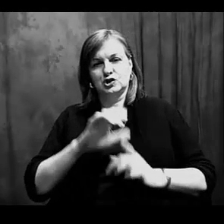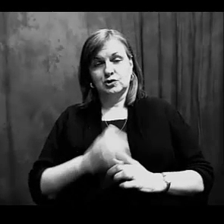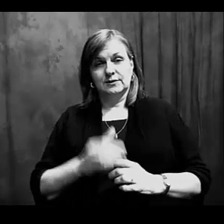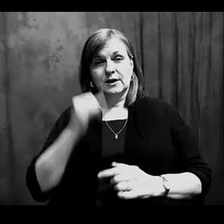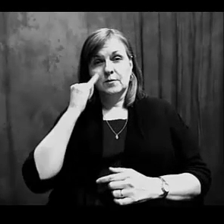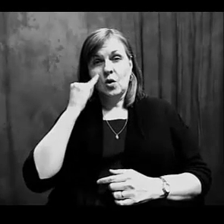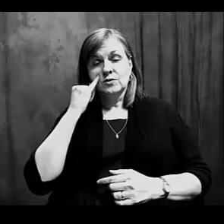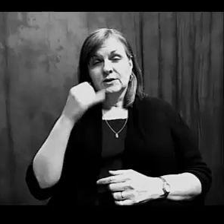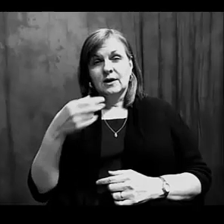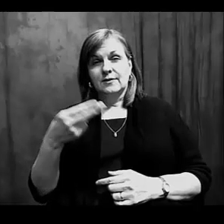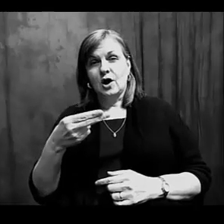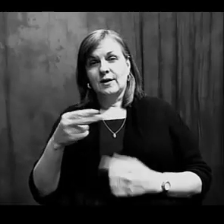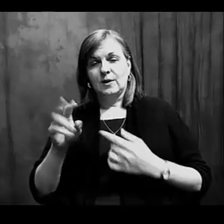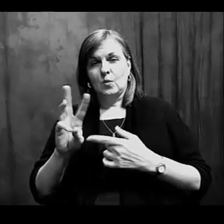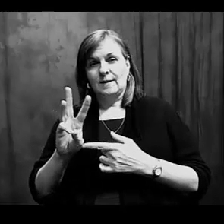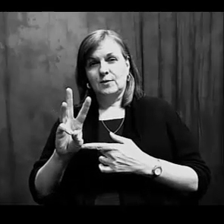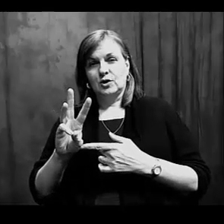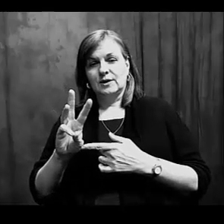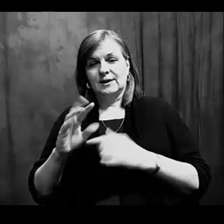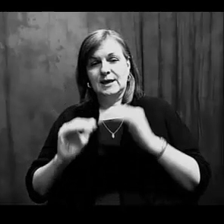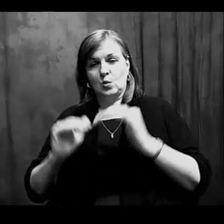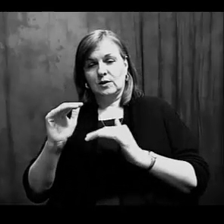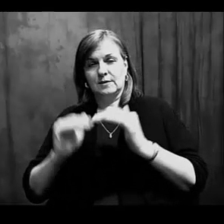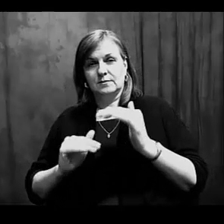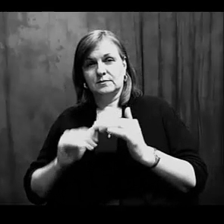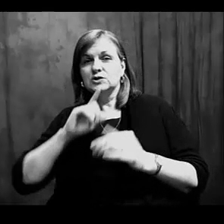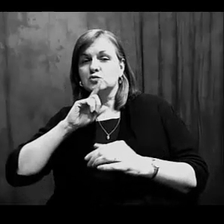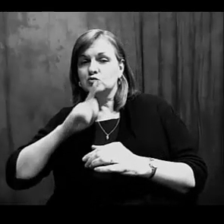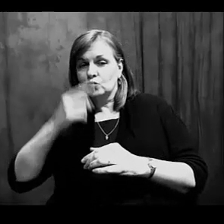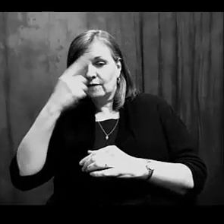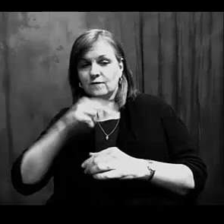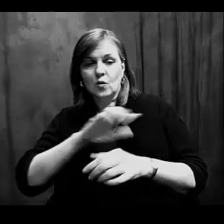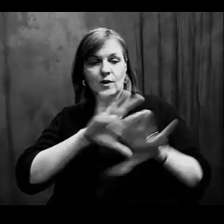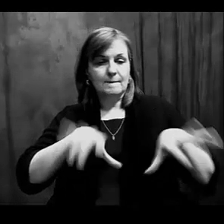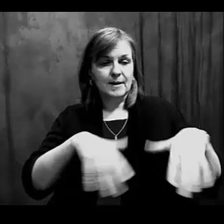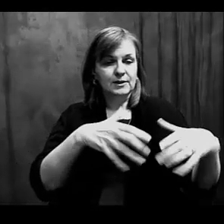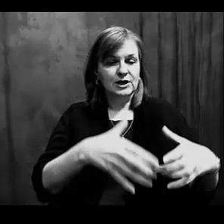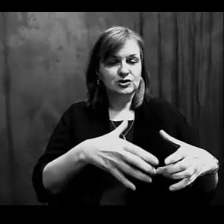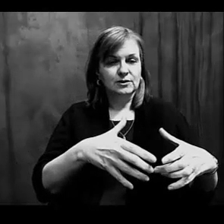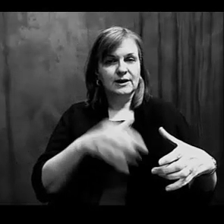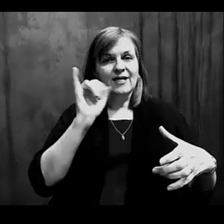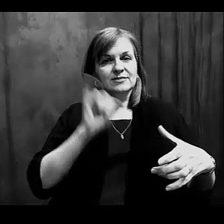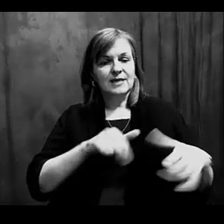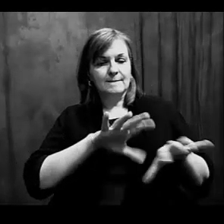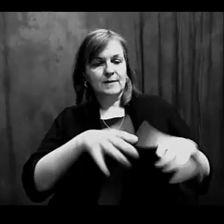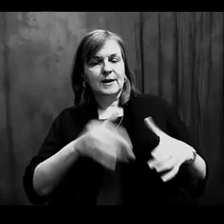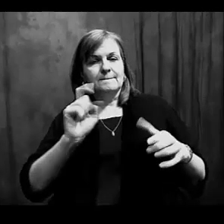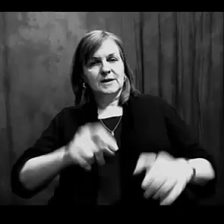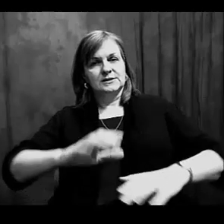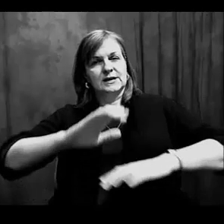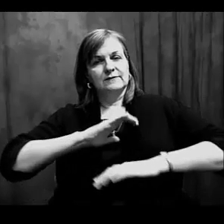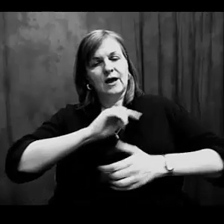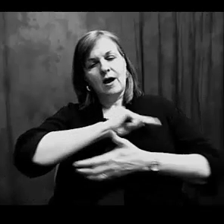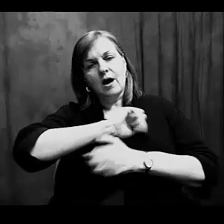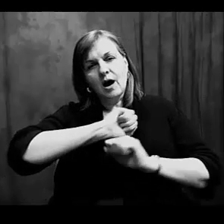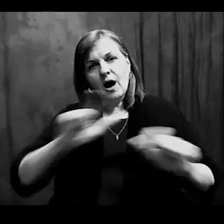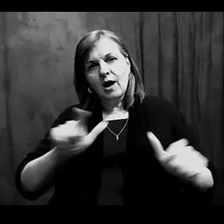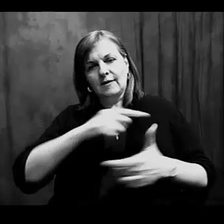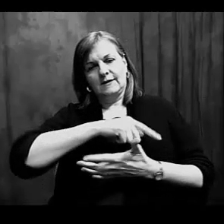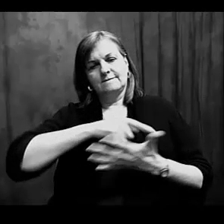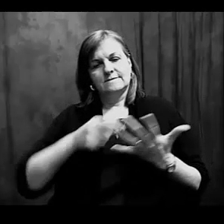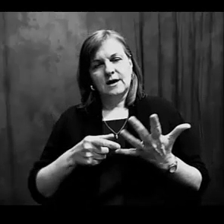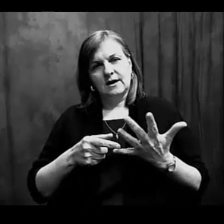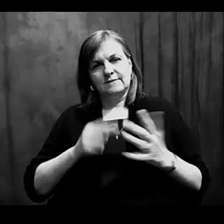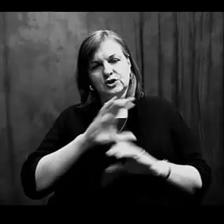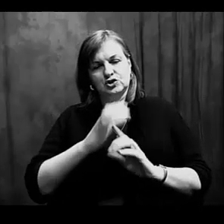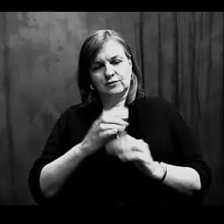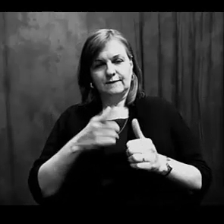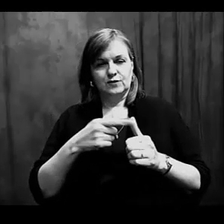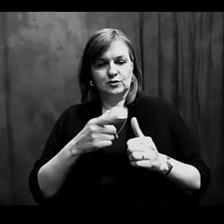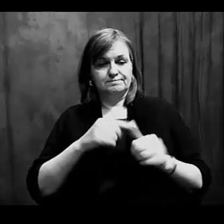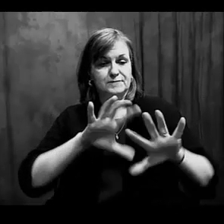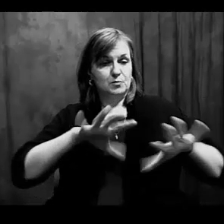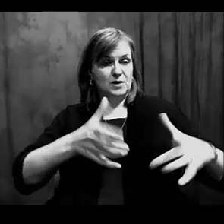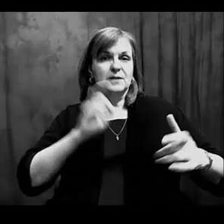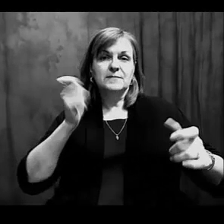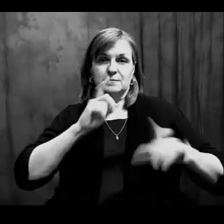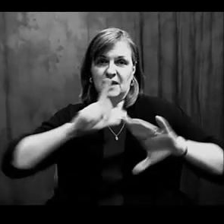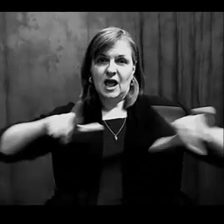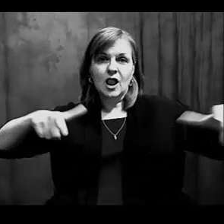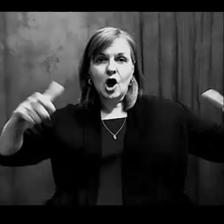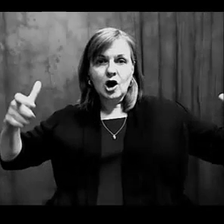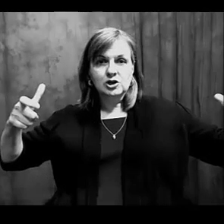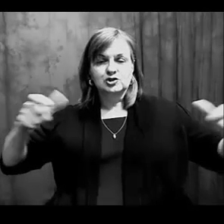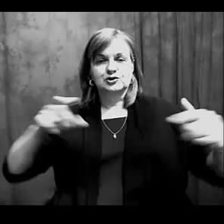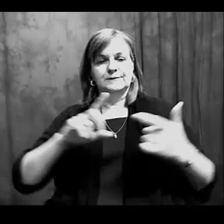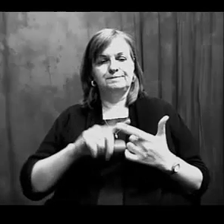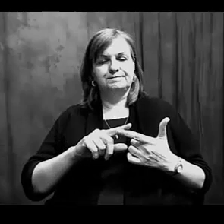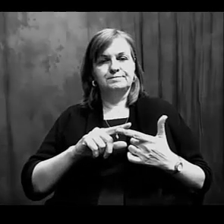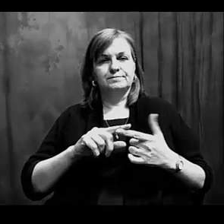if the Hardy Weinberg equilibrium is going to hold for population -- a population must satisfy all five conditions.